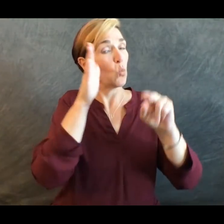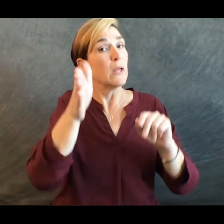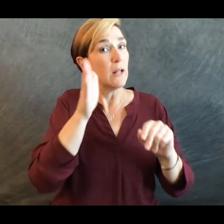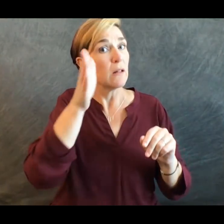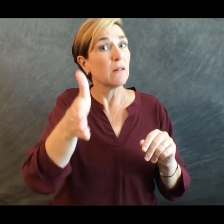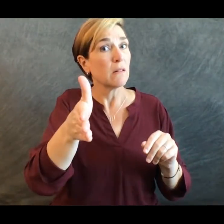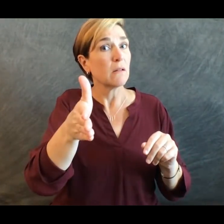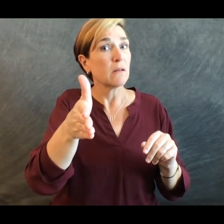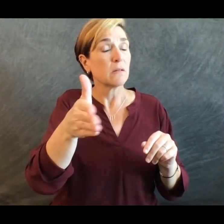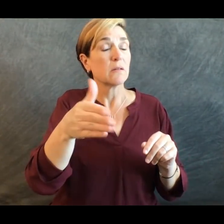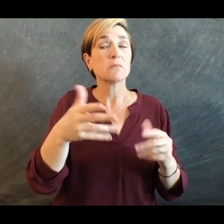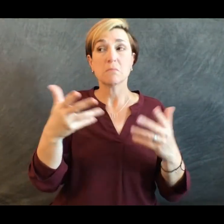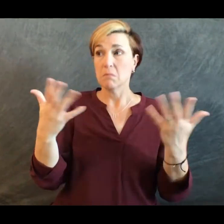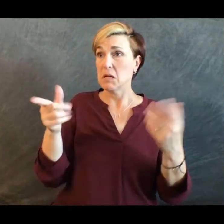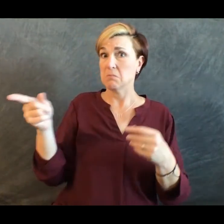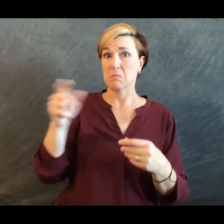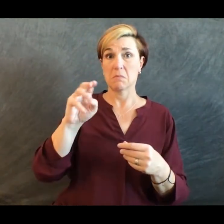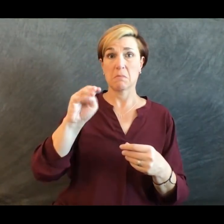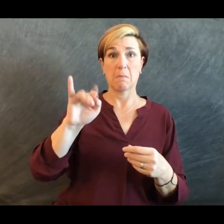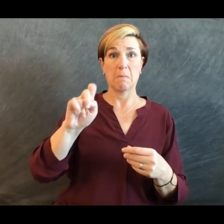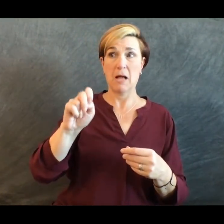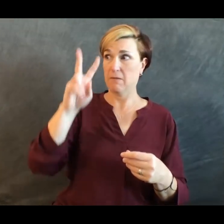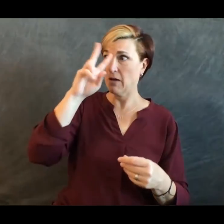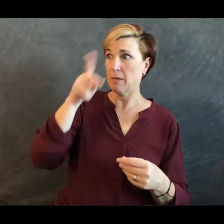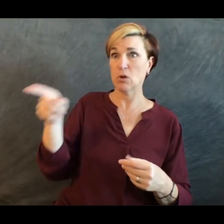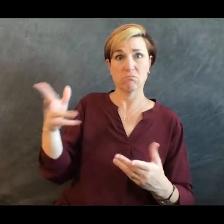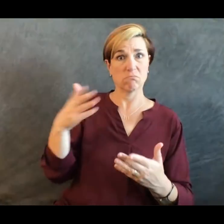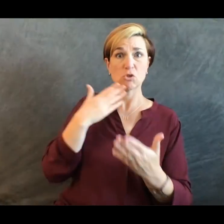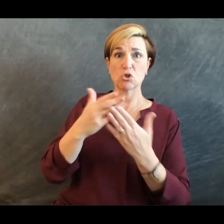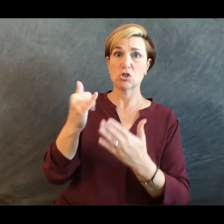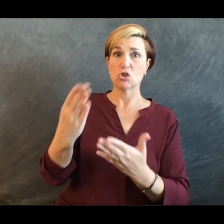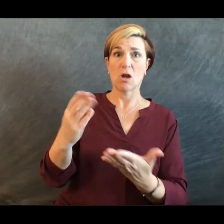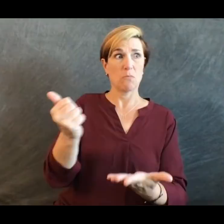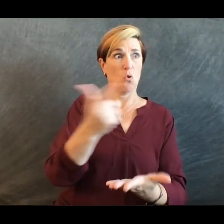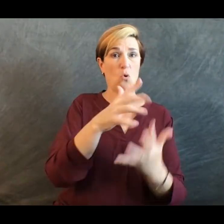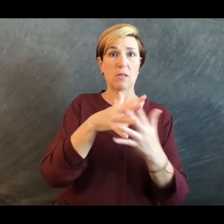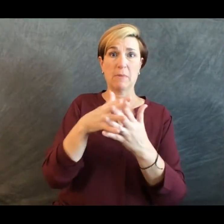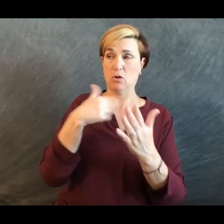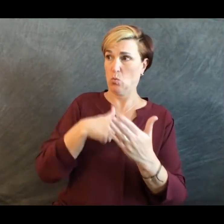appreciates it more than 2-million coronavirus tests have now been